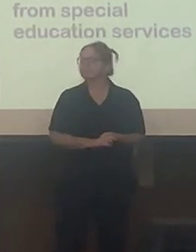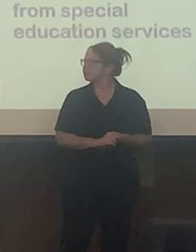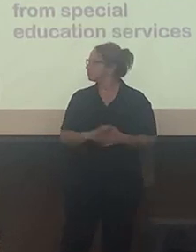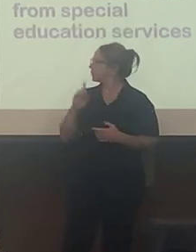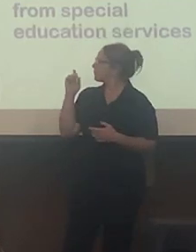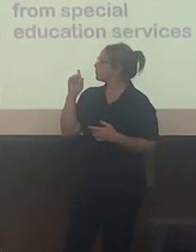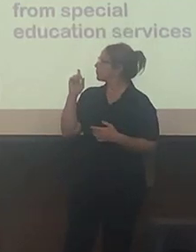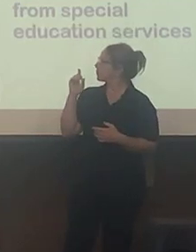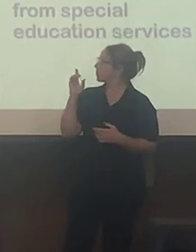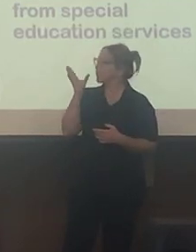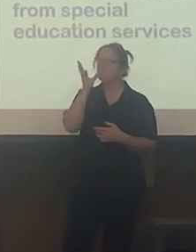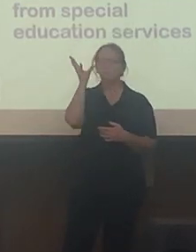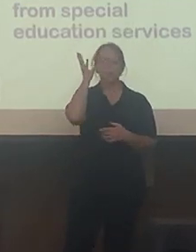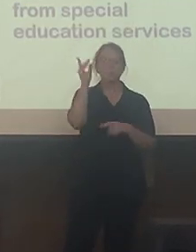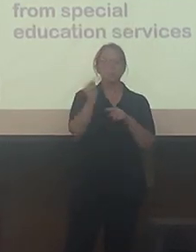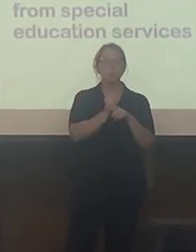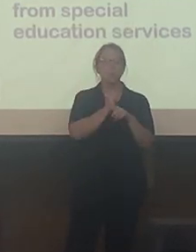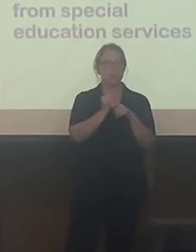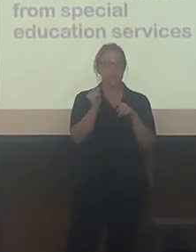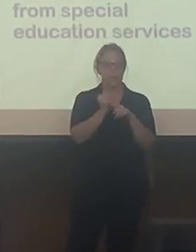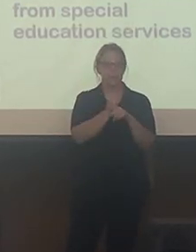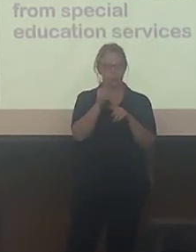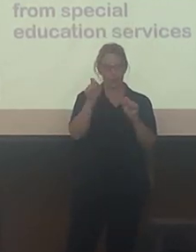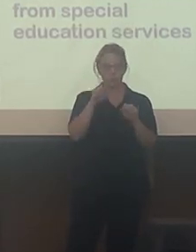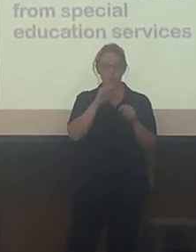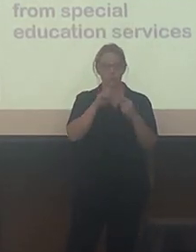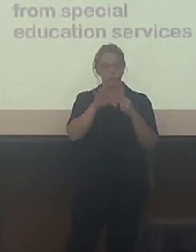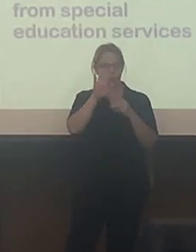about too is the parent training that's something that you can talk to your center about or your